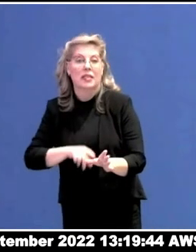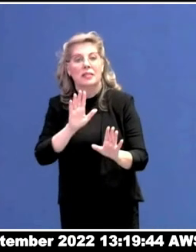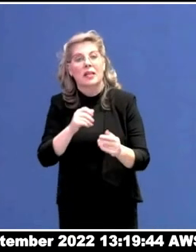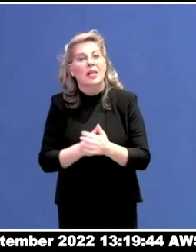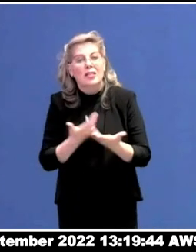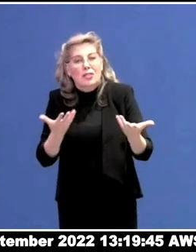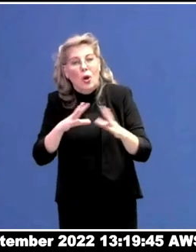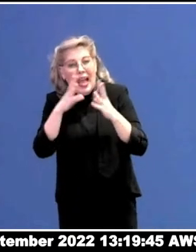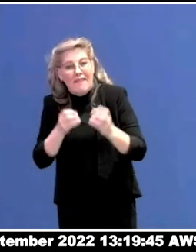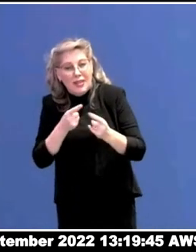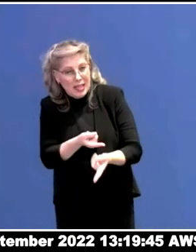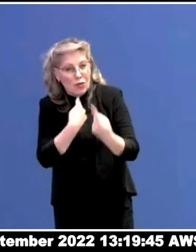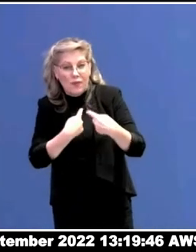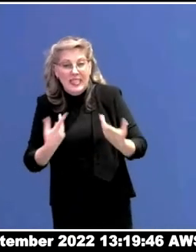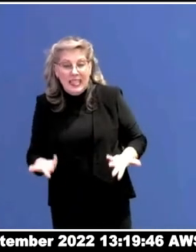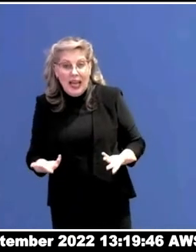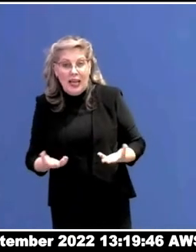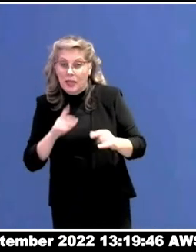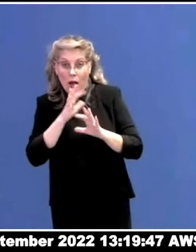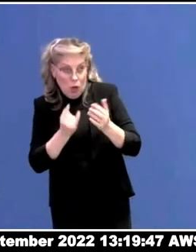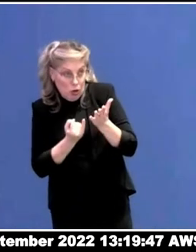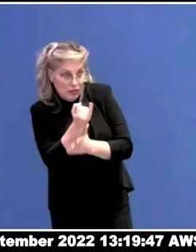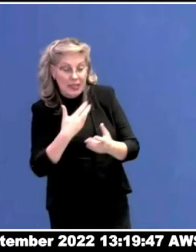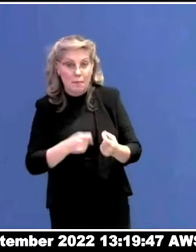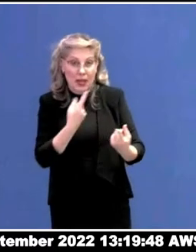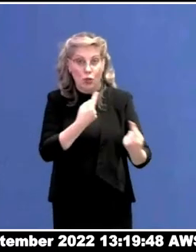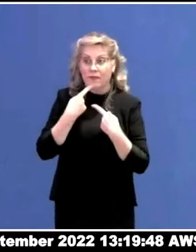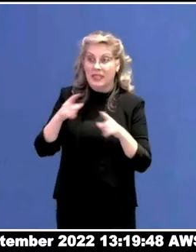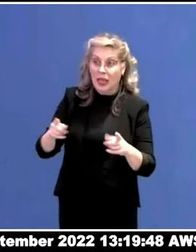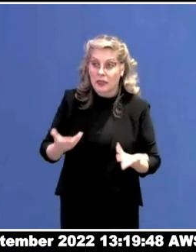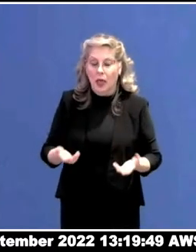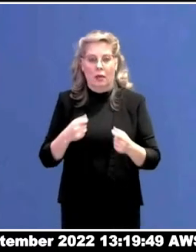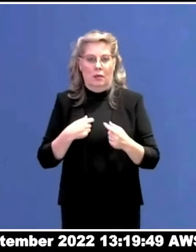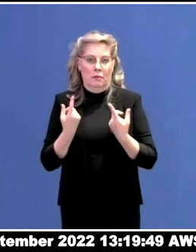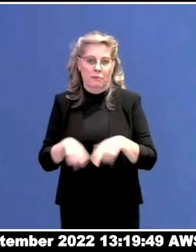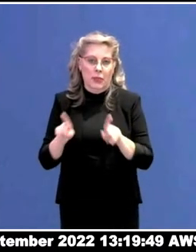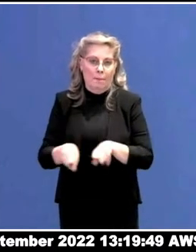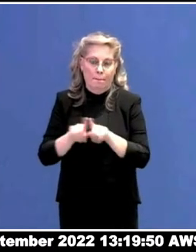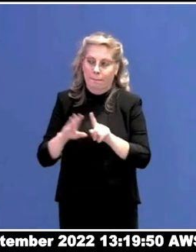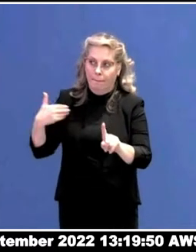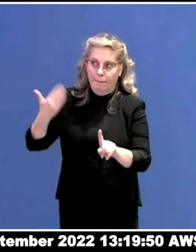have been said for decades. Our problem is what are we going to do about it and how are we going to get to where we